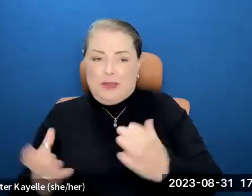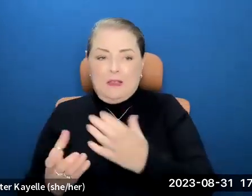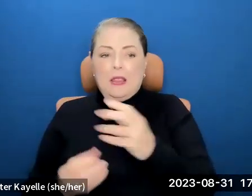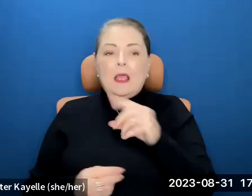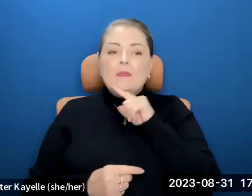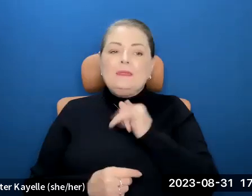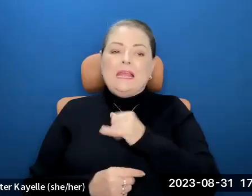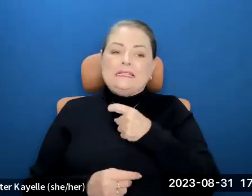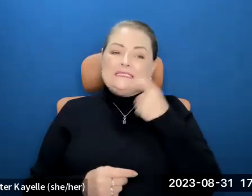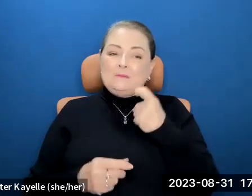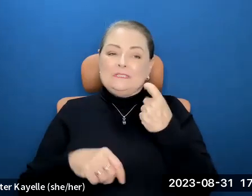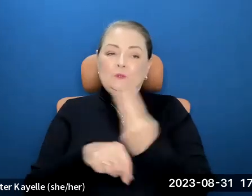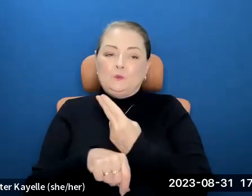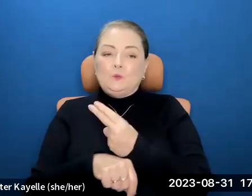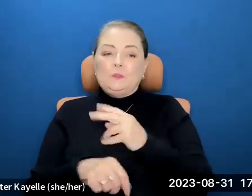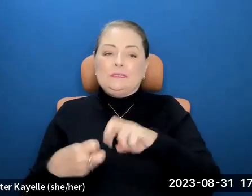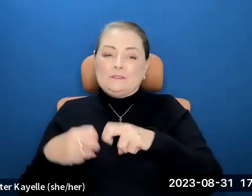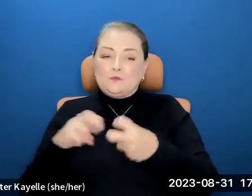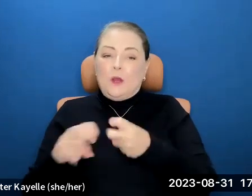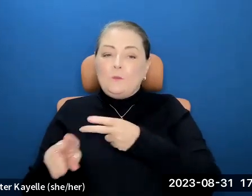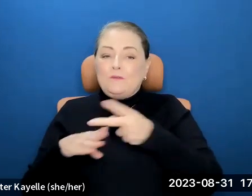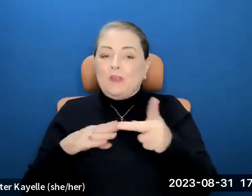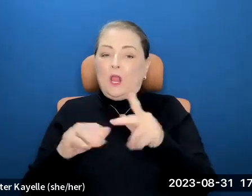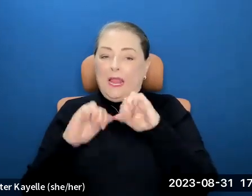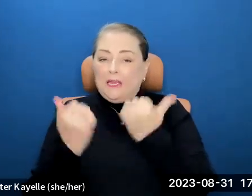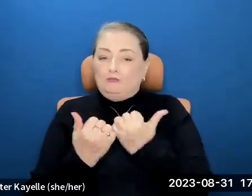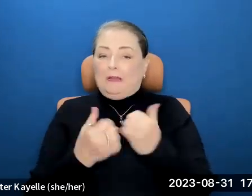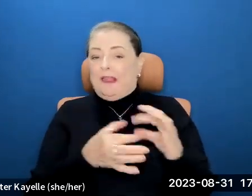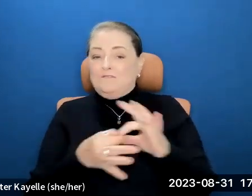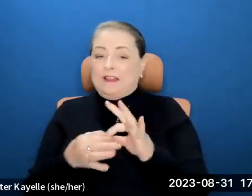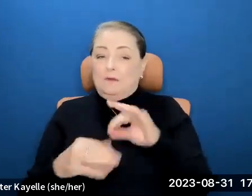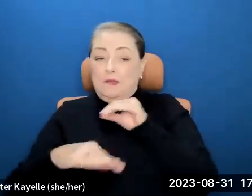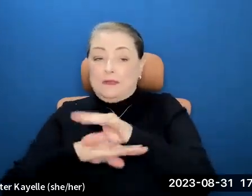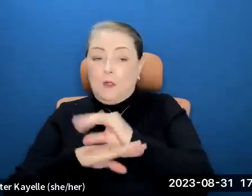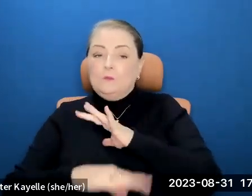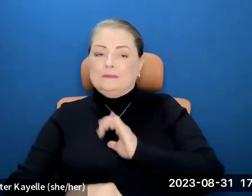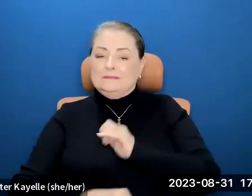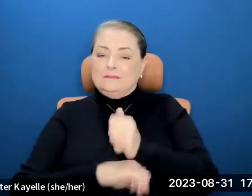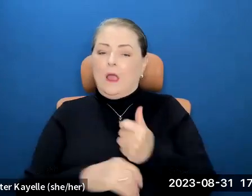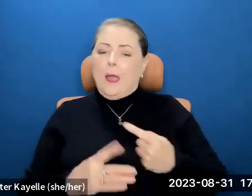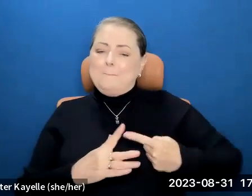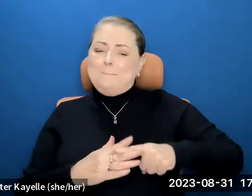professionals and agency-affiliated counselors we're establishing a pilot to trial a process